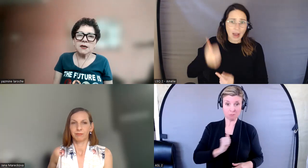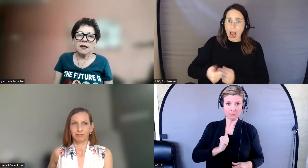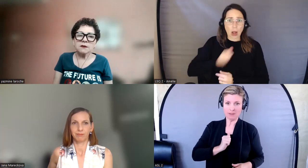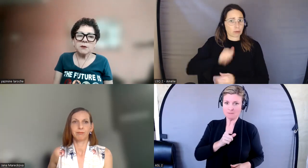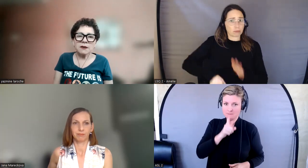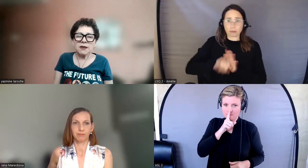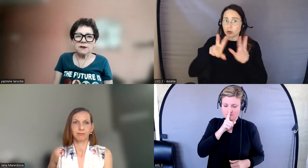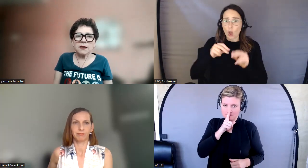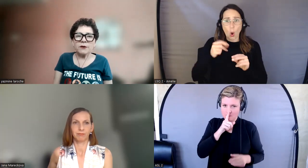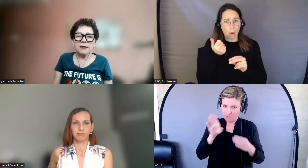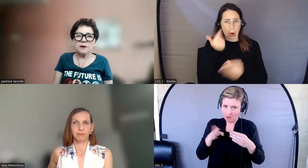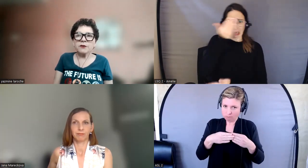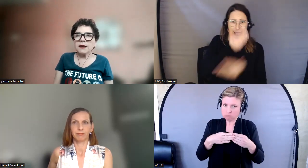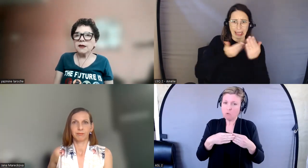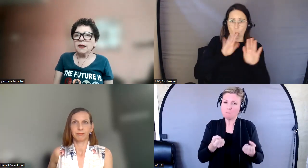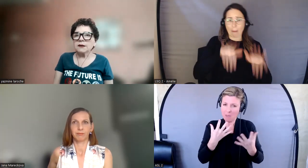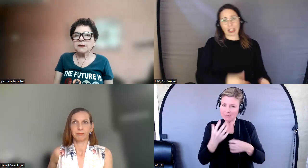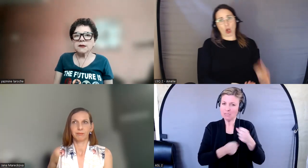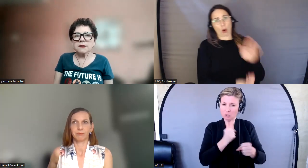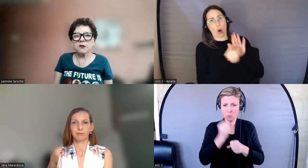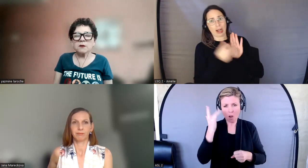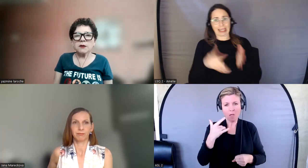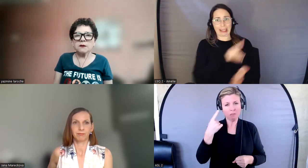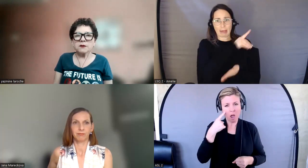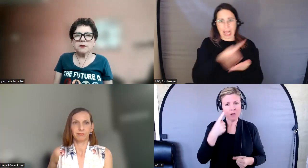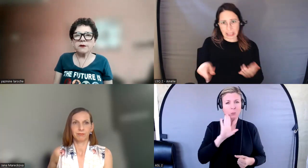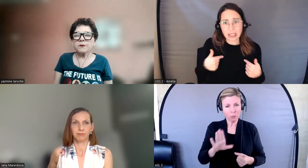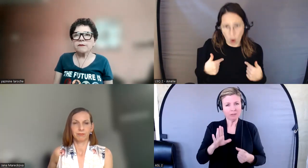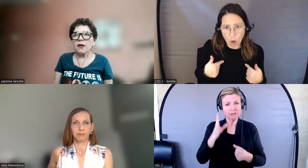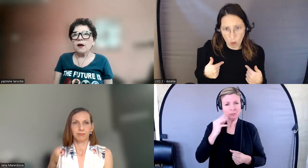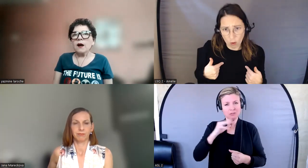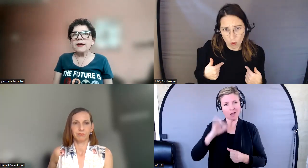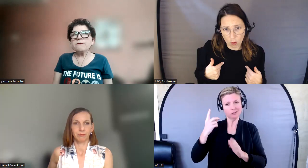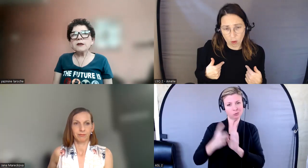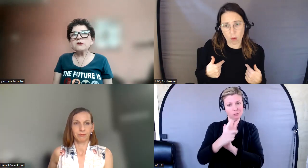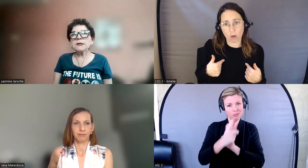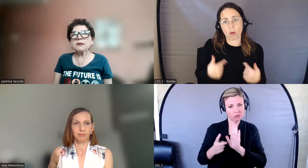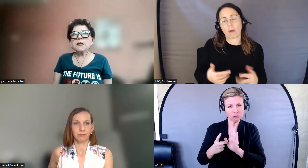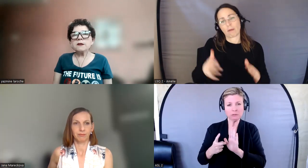against because I had self-identified that's a legitimate concern I eventually decided